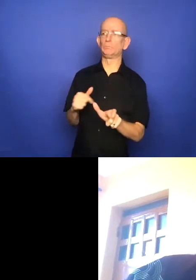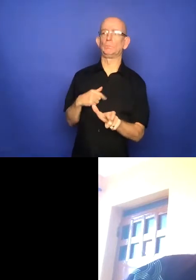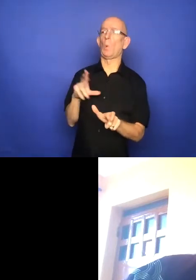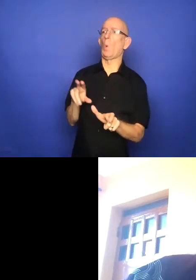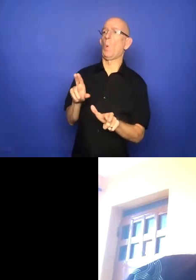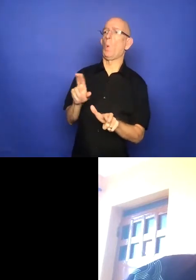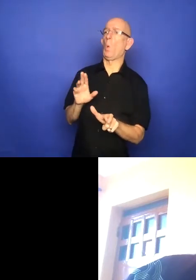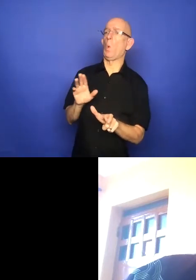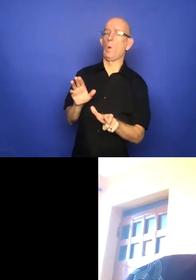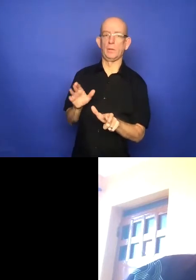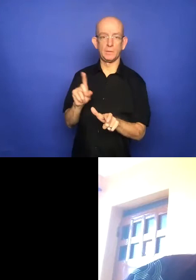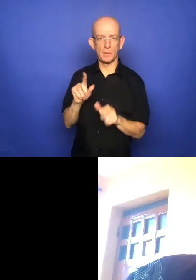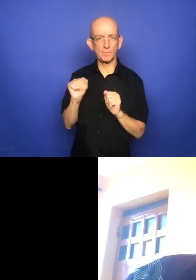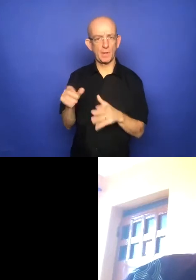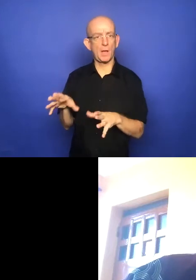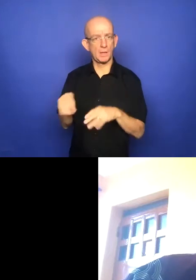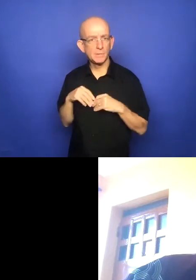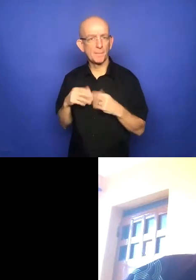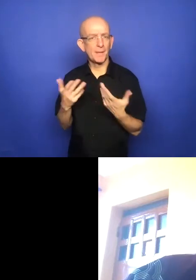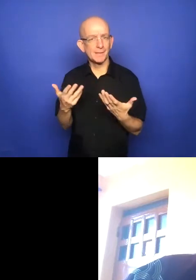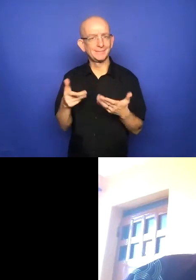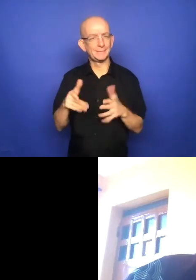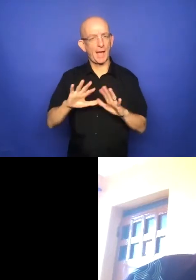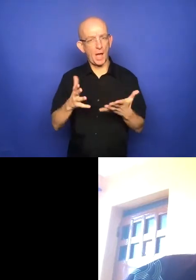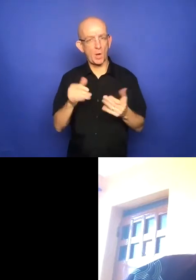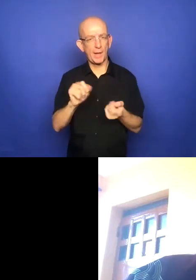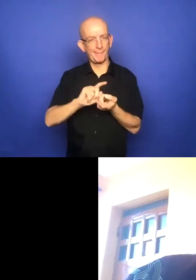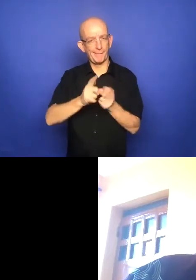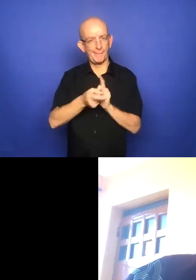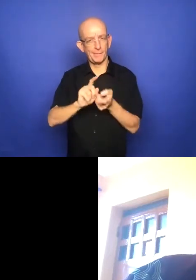of development data including the survey that is planned will be able